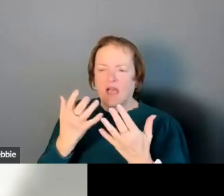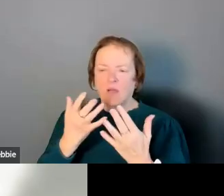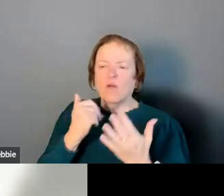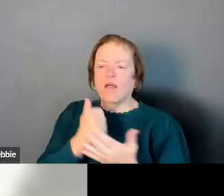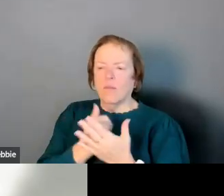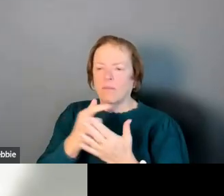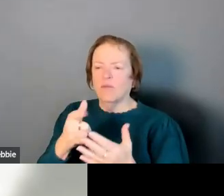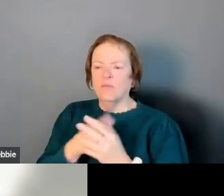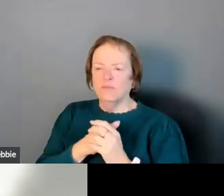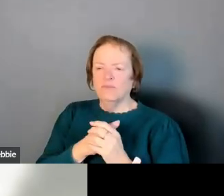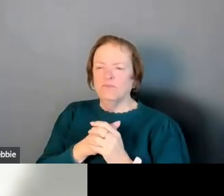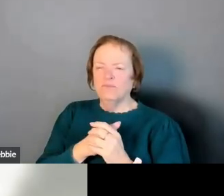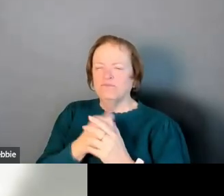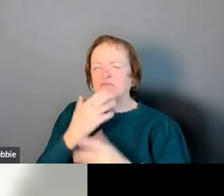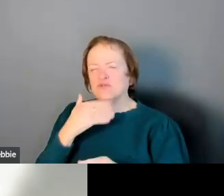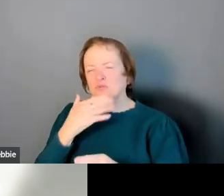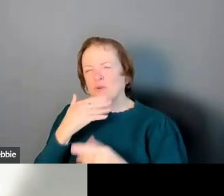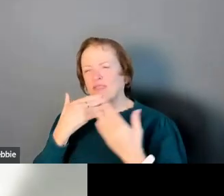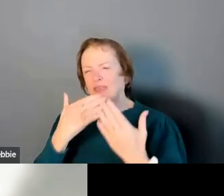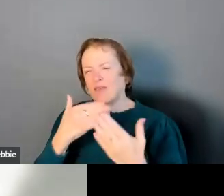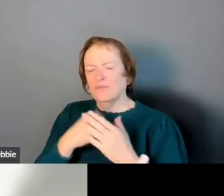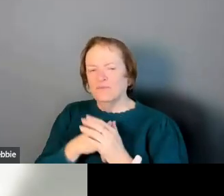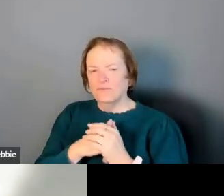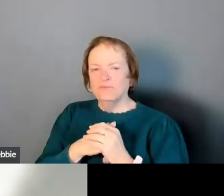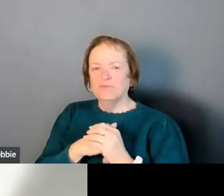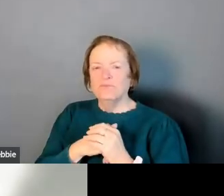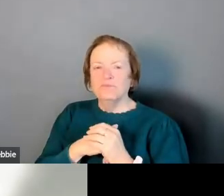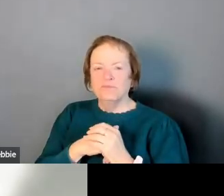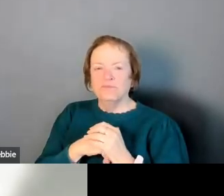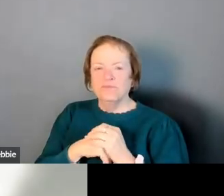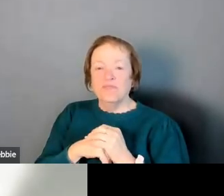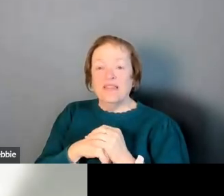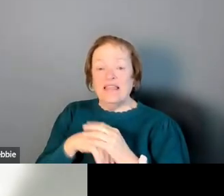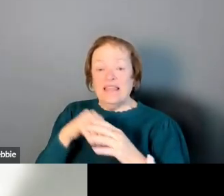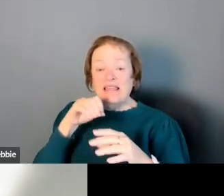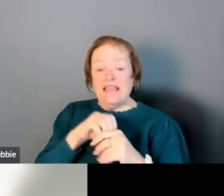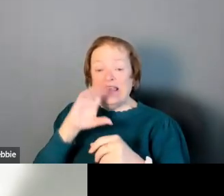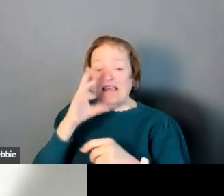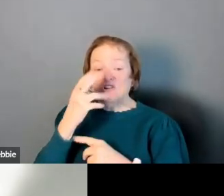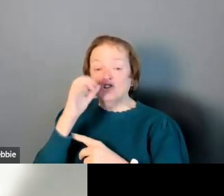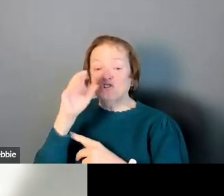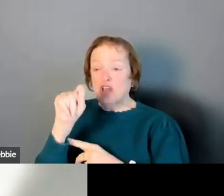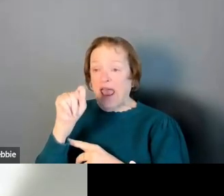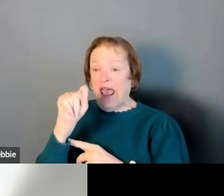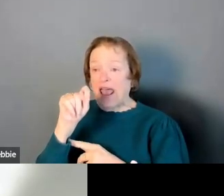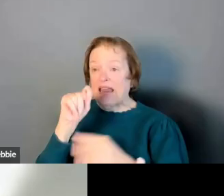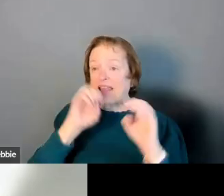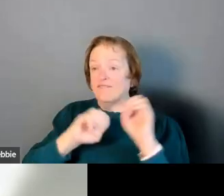You're so sweet. Thank you so much. In the chat, we put the evaluation